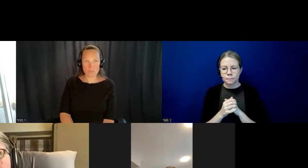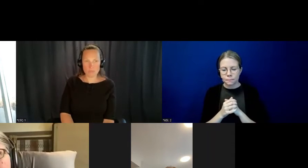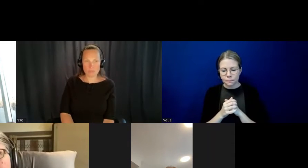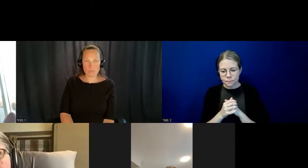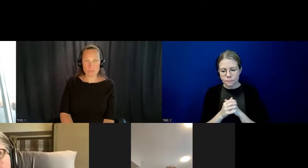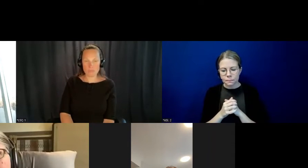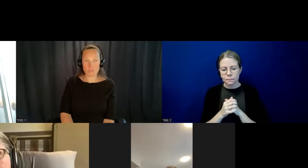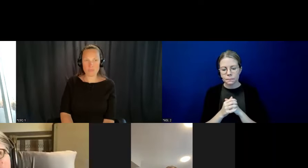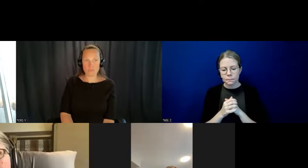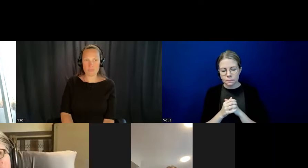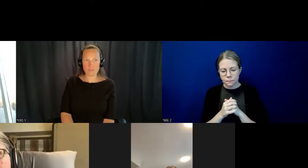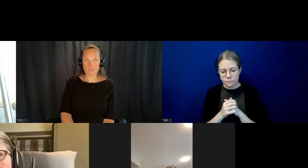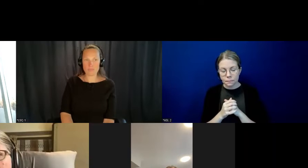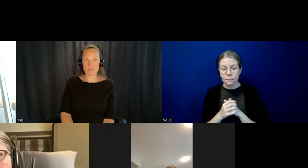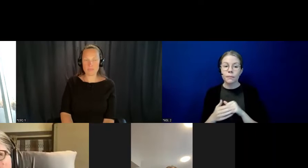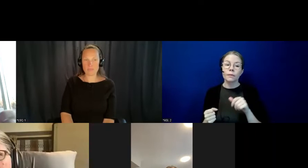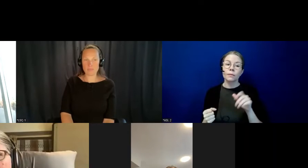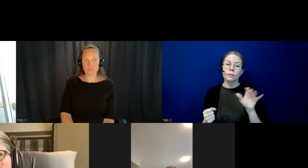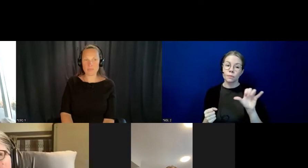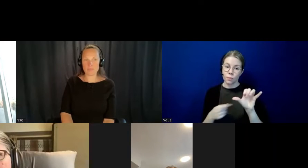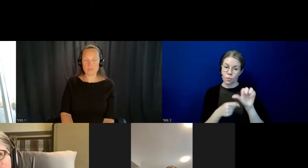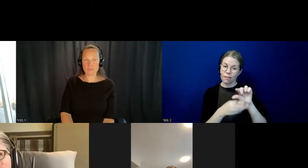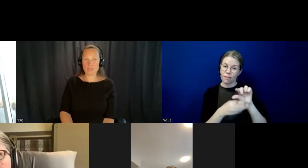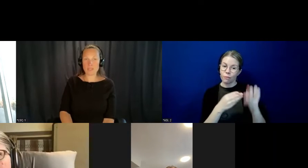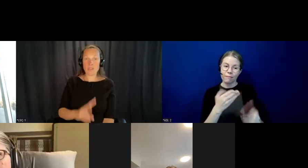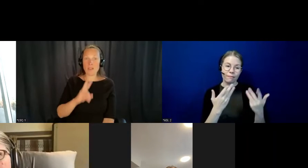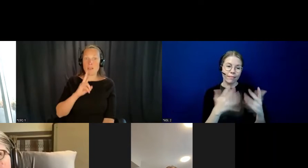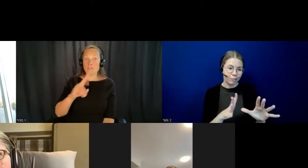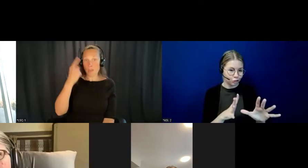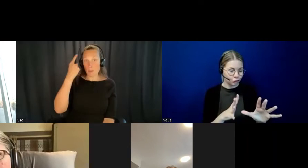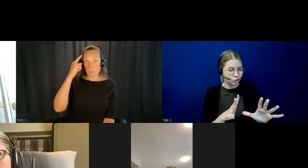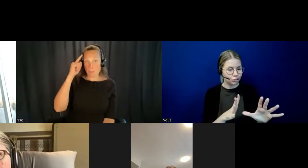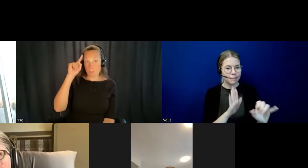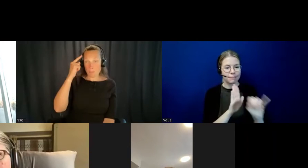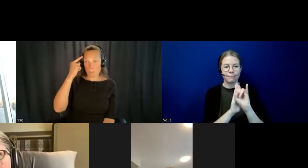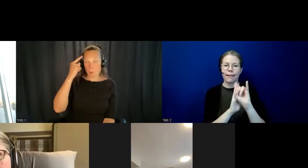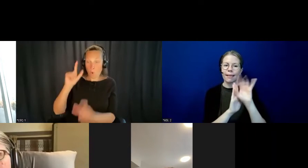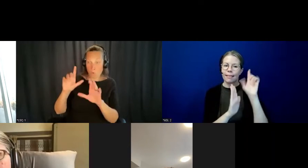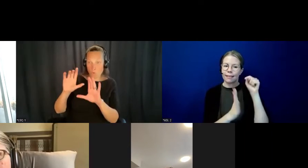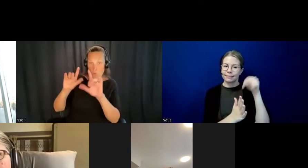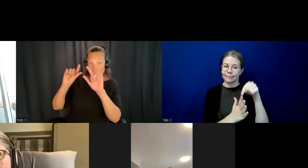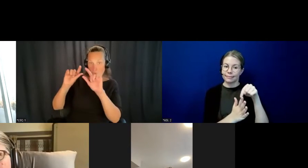GOVERNMENT'S POLITICAL PRIORITIES AND PART OF THE MESSAGE IN THE MANDATE LETTER TO MINISTER